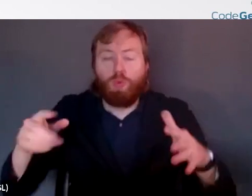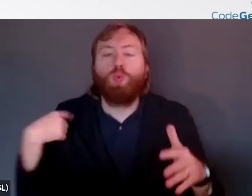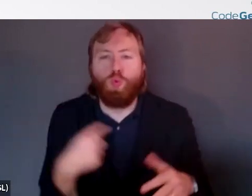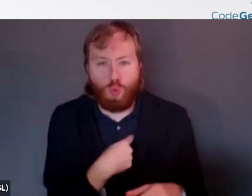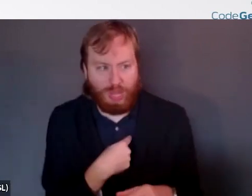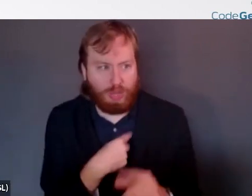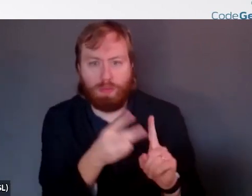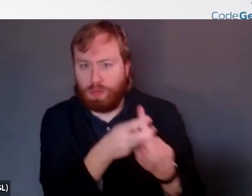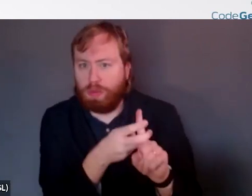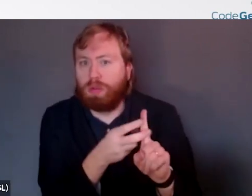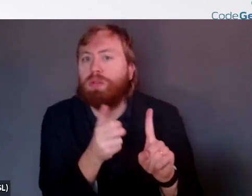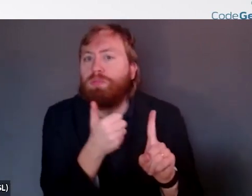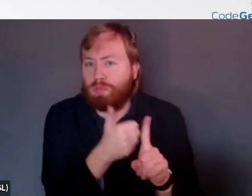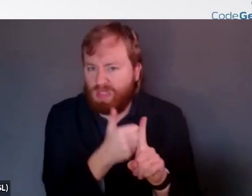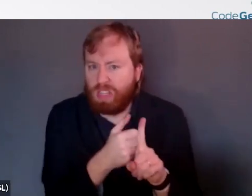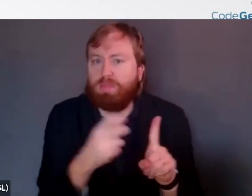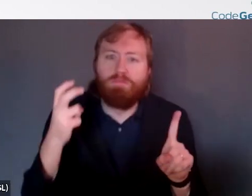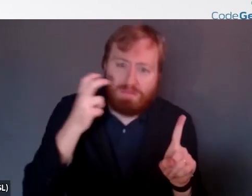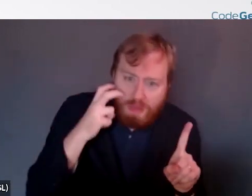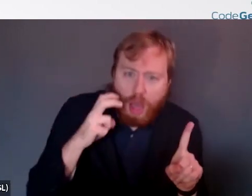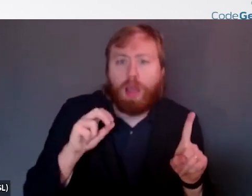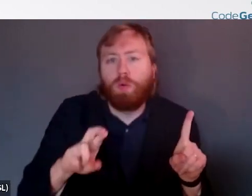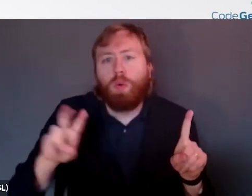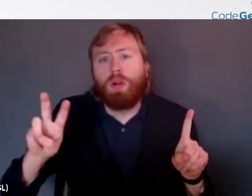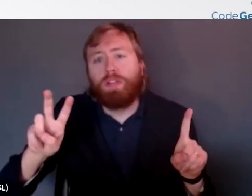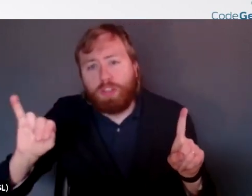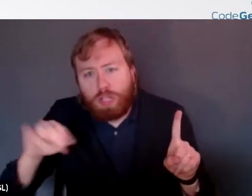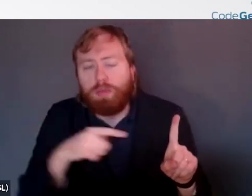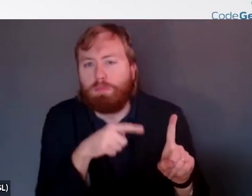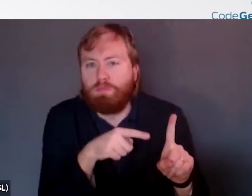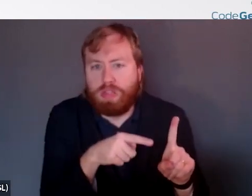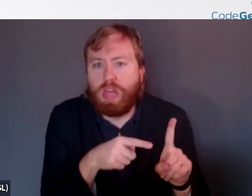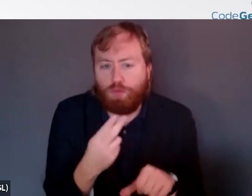who uses public transportation and the JAWS screen reader, and that was wonderful.